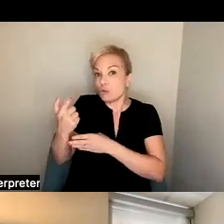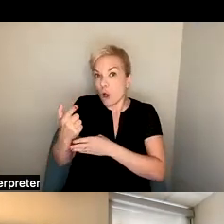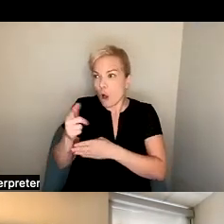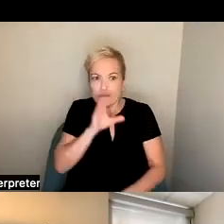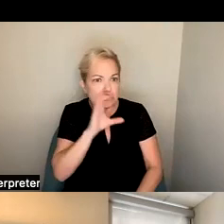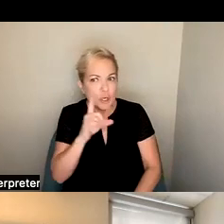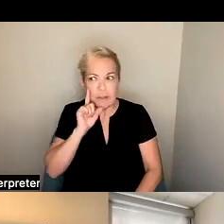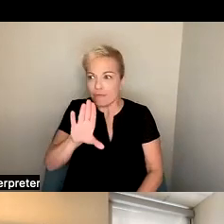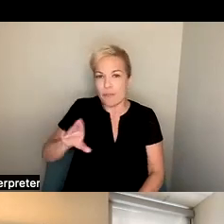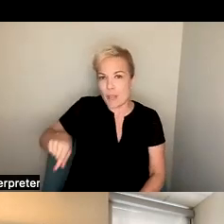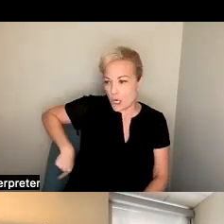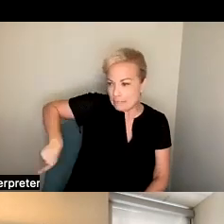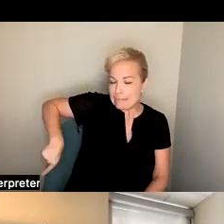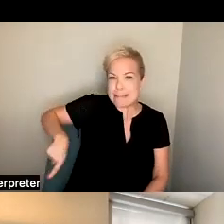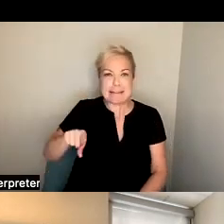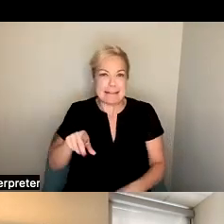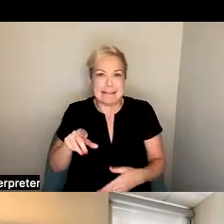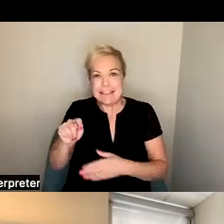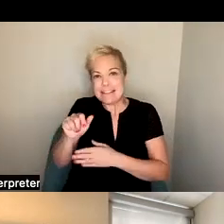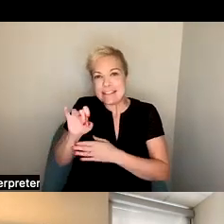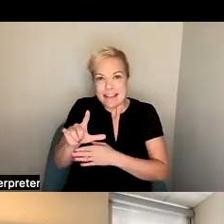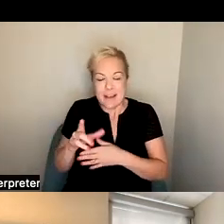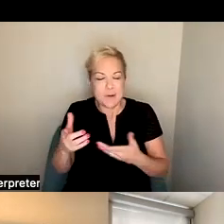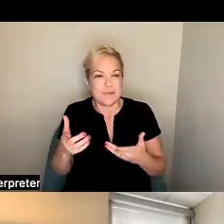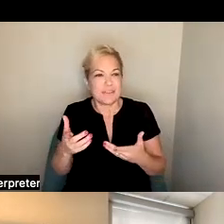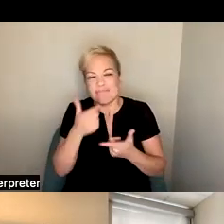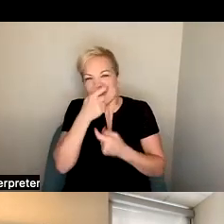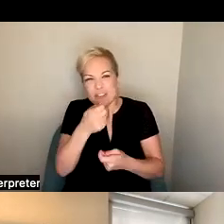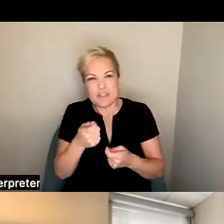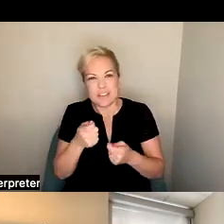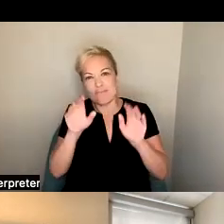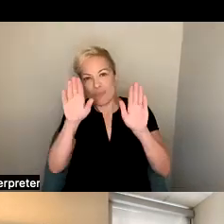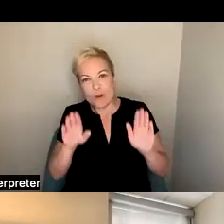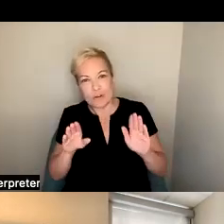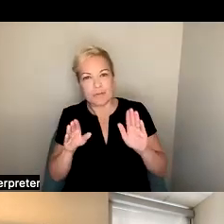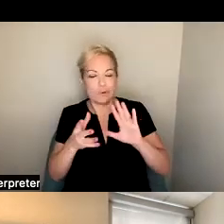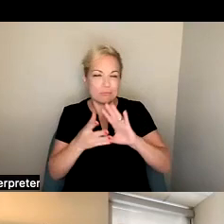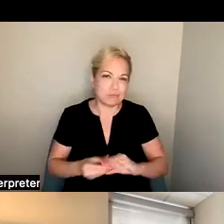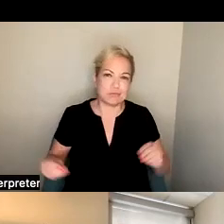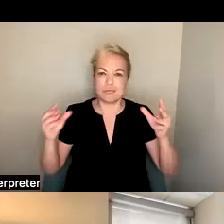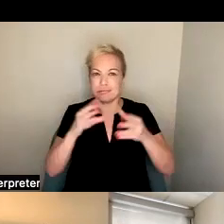and there's, there's great elaborative sometimes, seemingly simplistic notions in this,